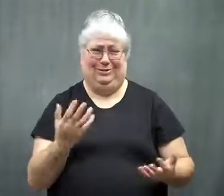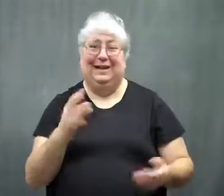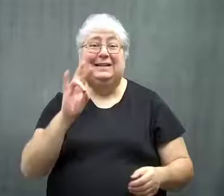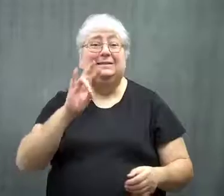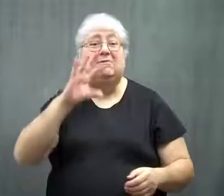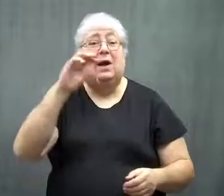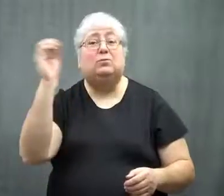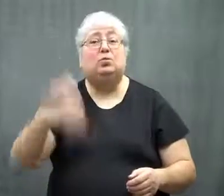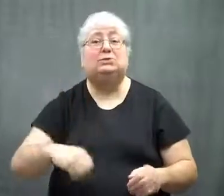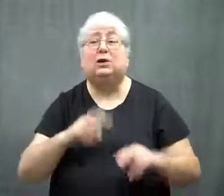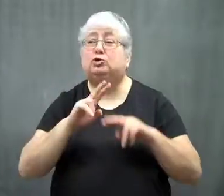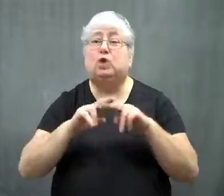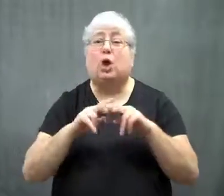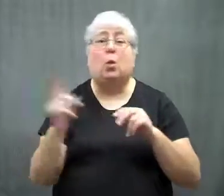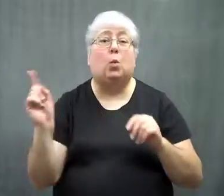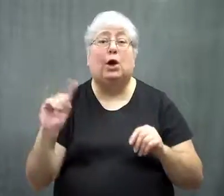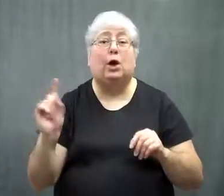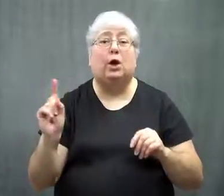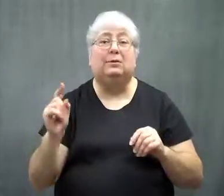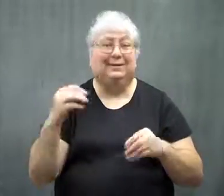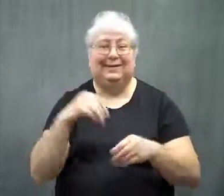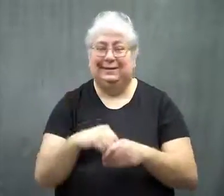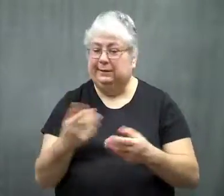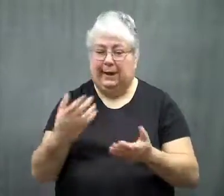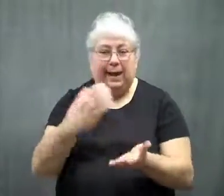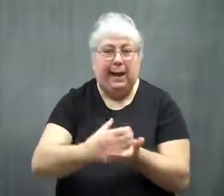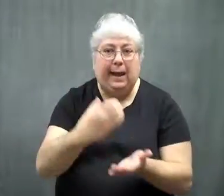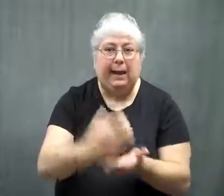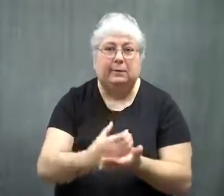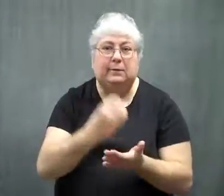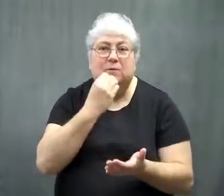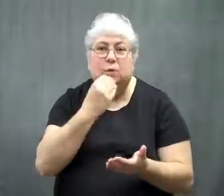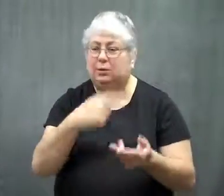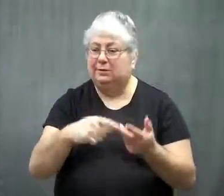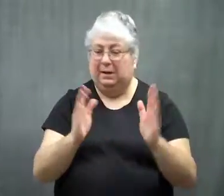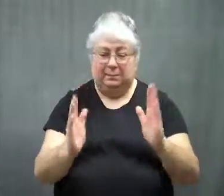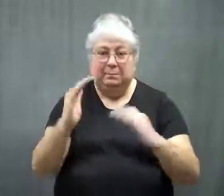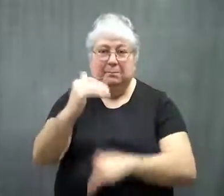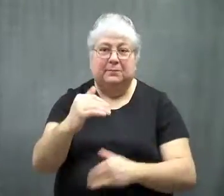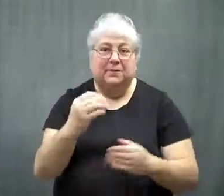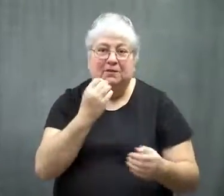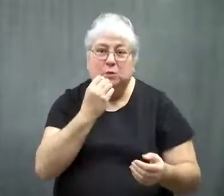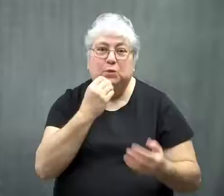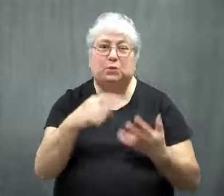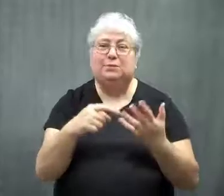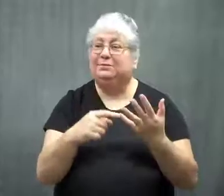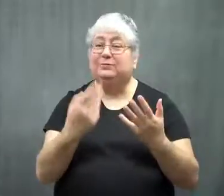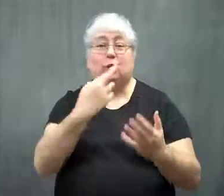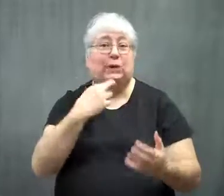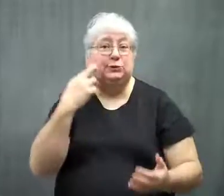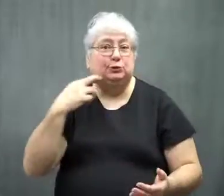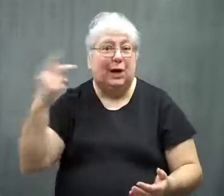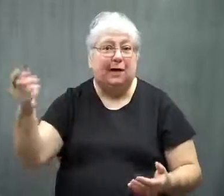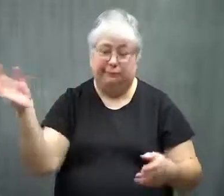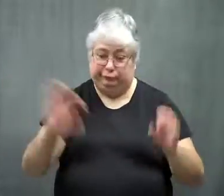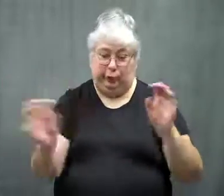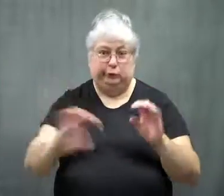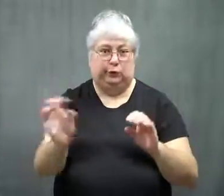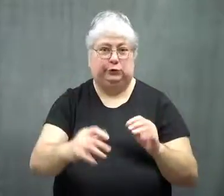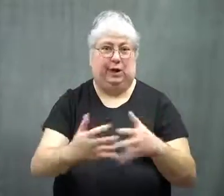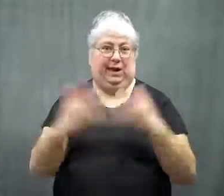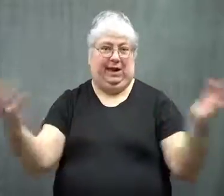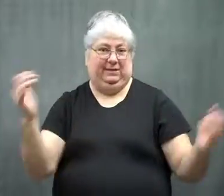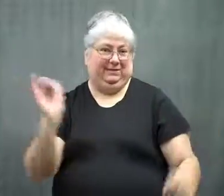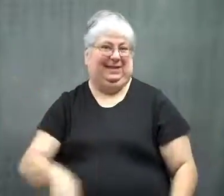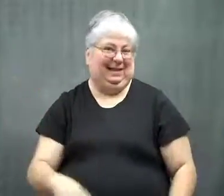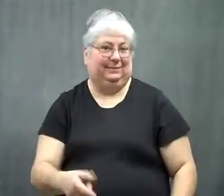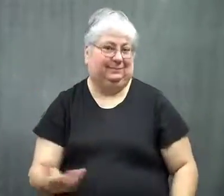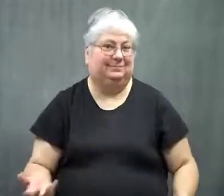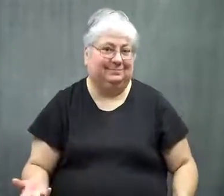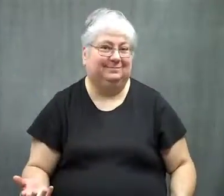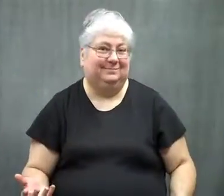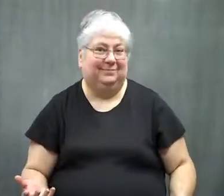75% of salt is from canned, packaged and restaurant food. They all add a lot of salt.